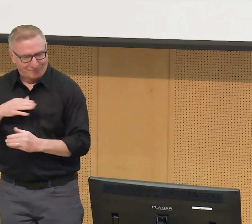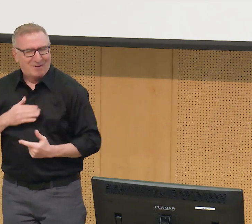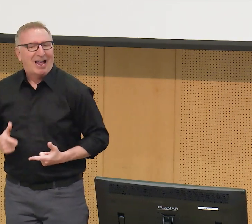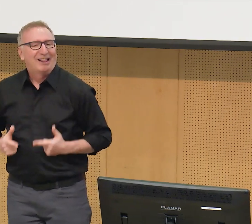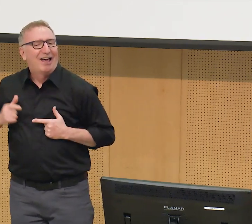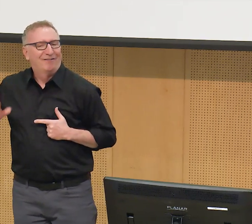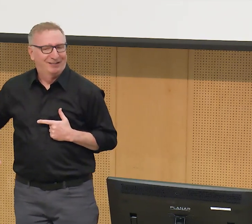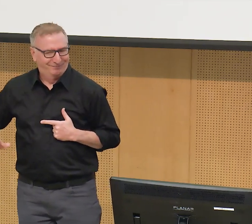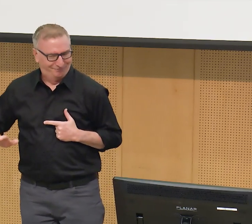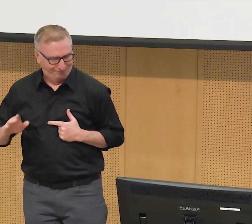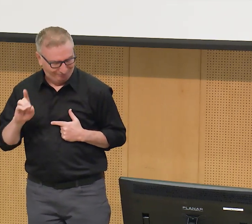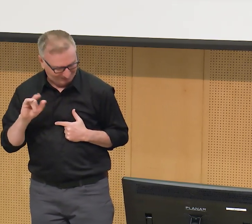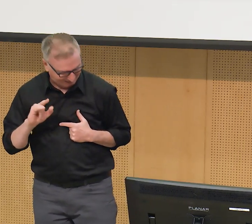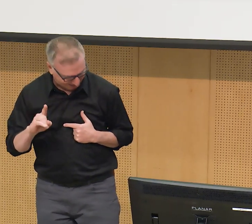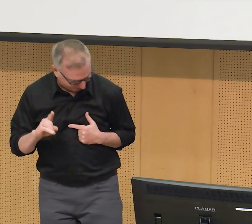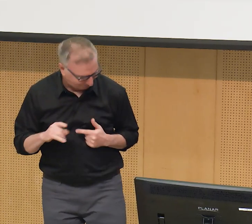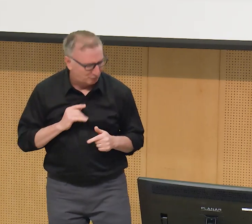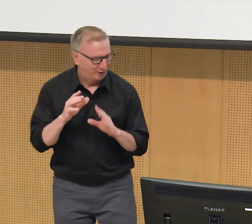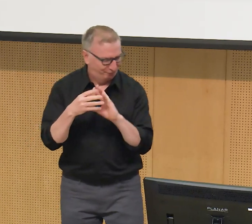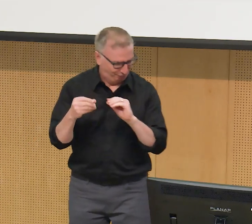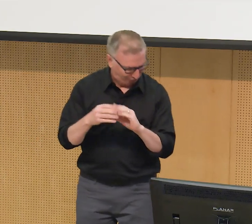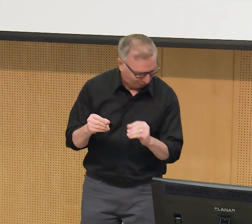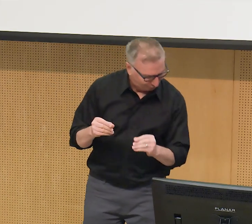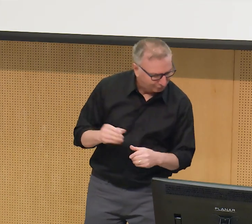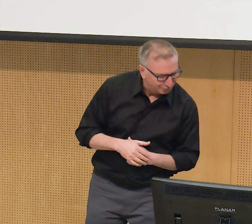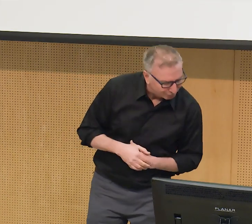What it looked like growing up and my involvement in the Deaf community...